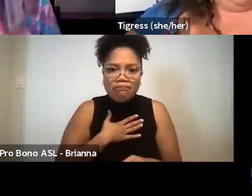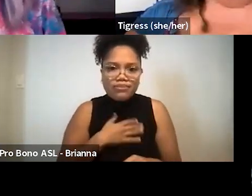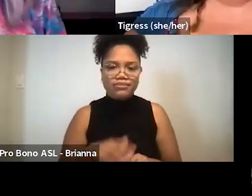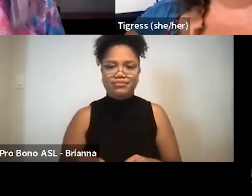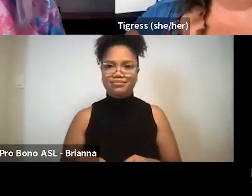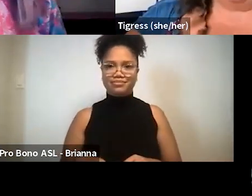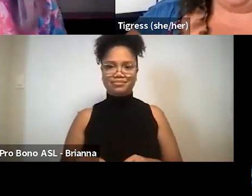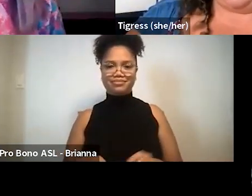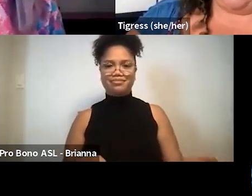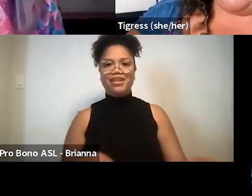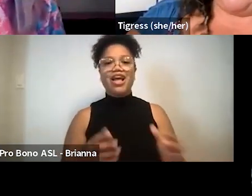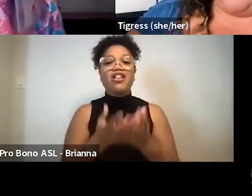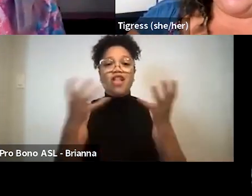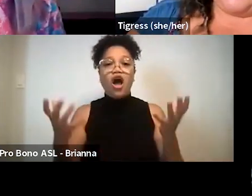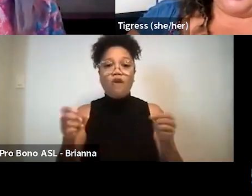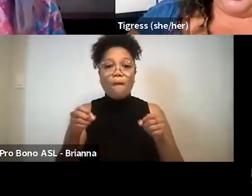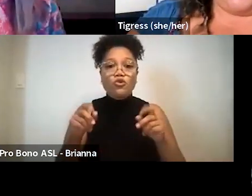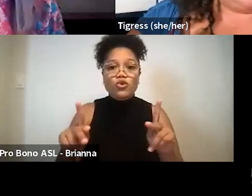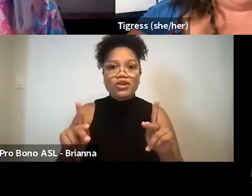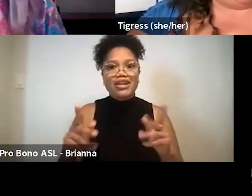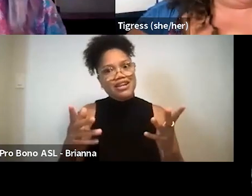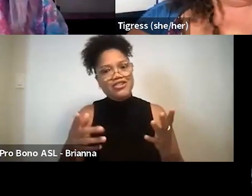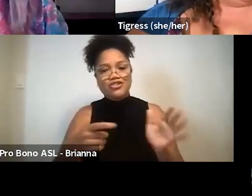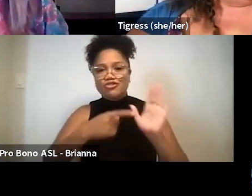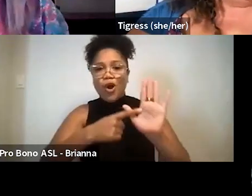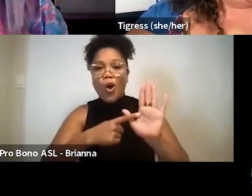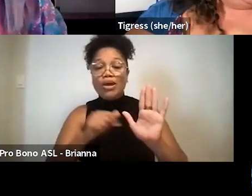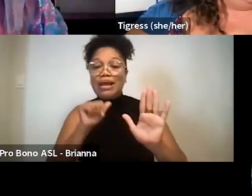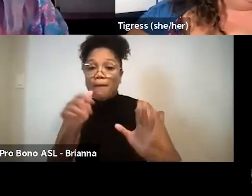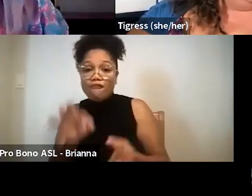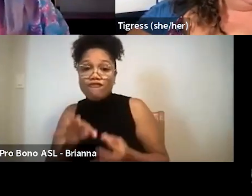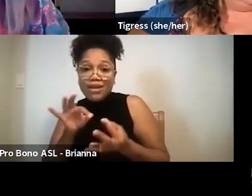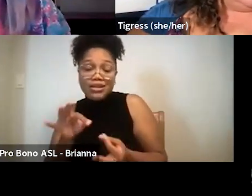lots of opportunities to model imperfection, y'all. I tell you this every time.